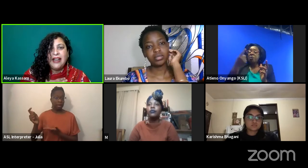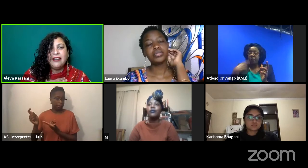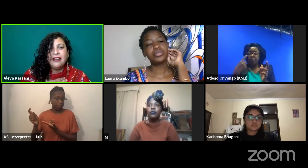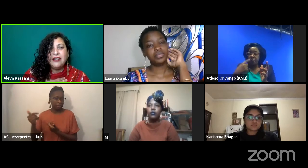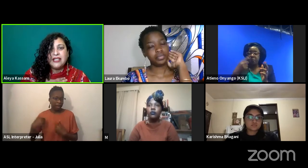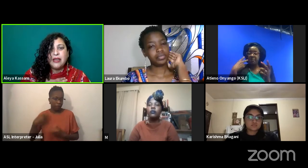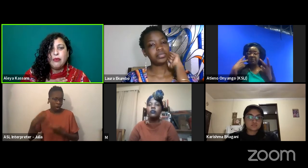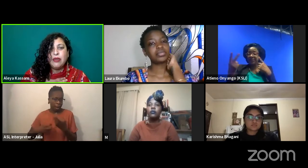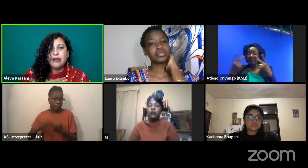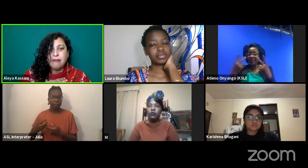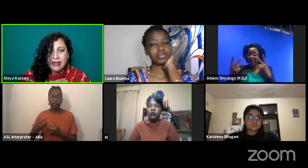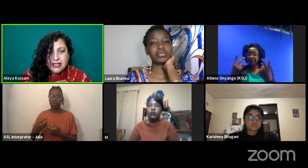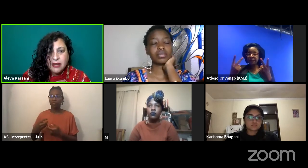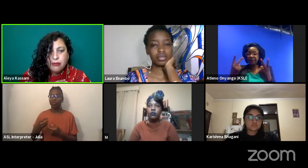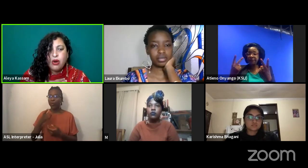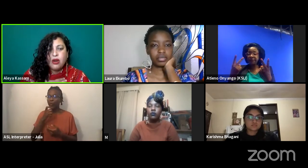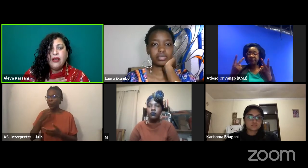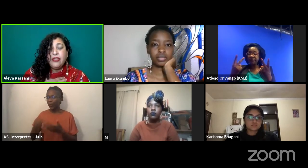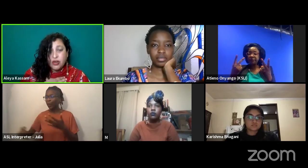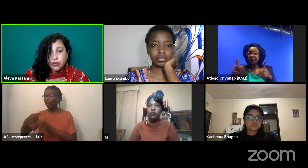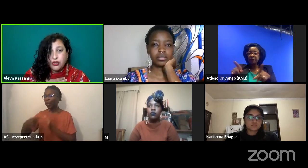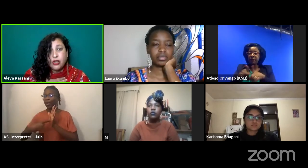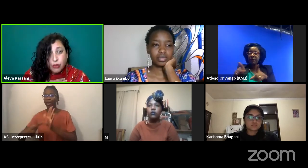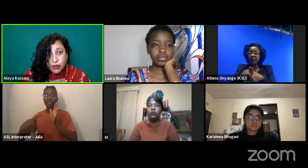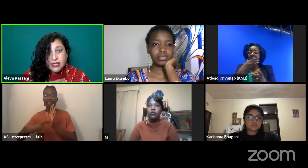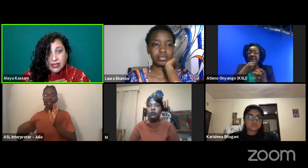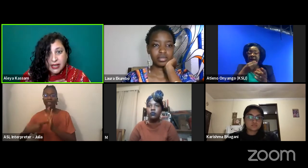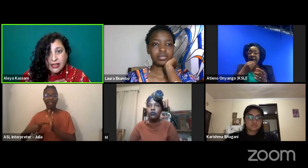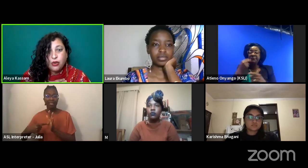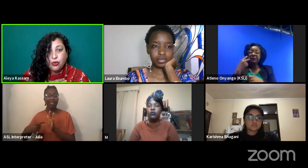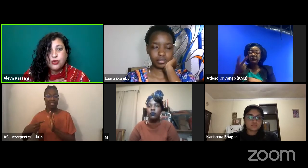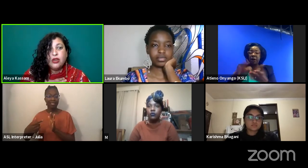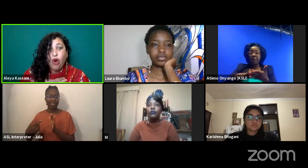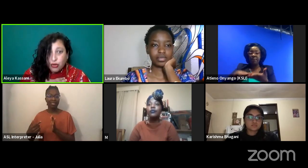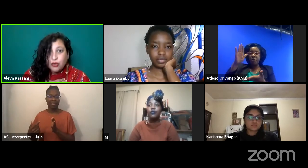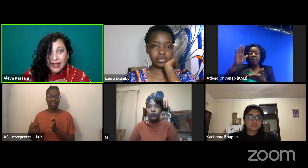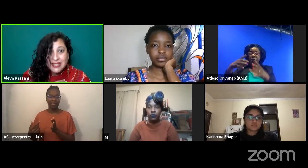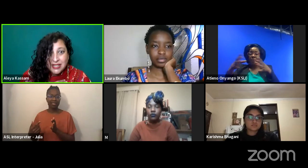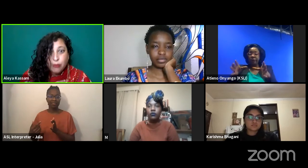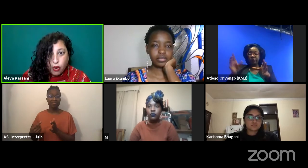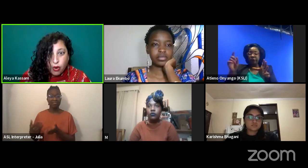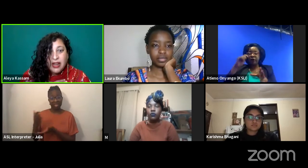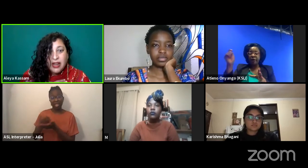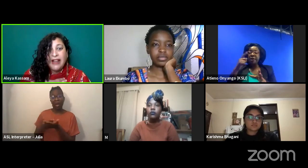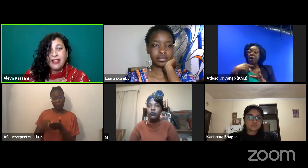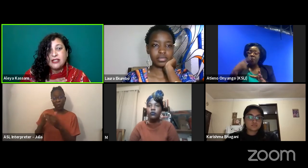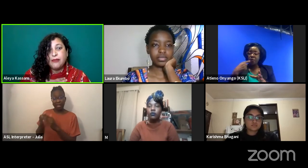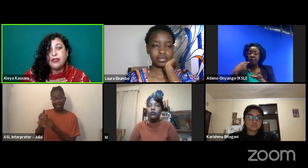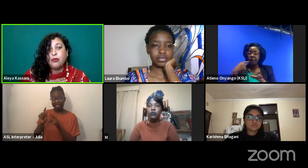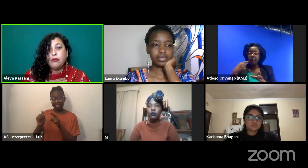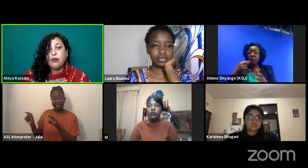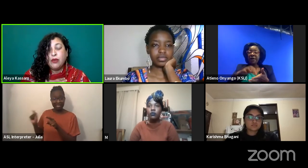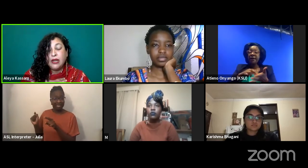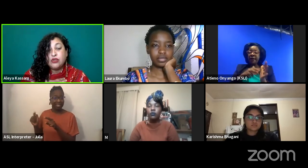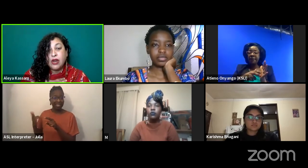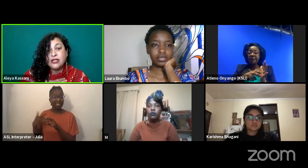and the same way that men get seen more. There are also women in communities in Kenya who's also gets seen more. And that's something that we've been really trying